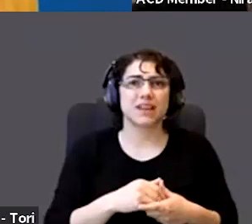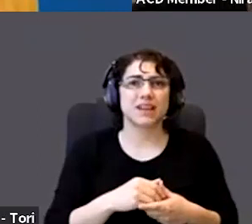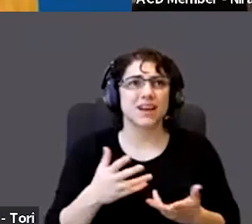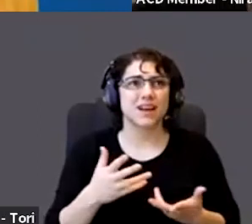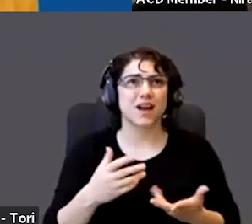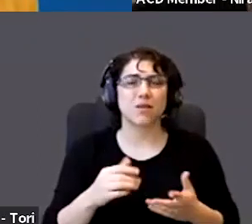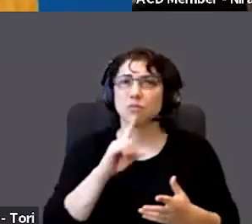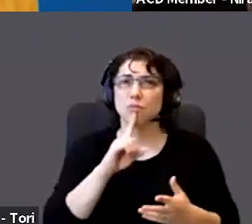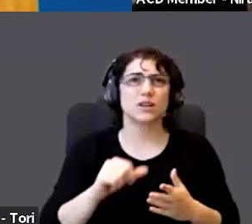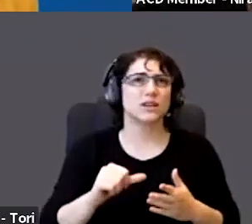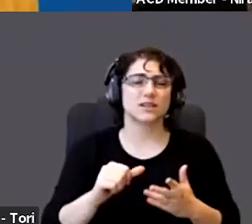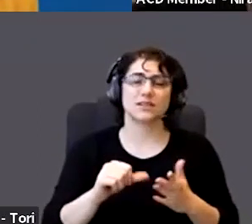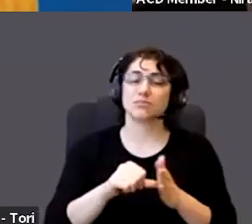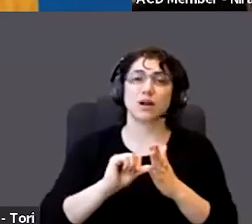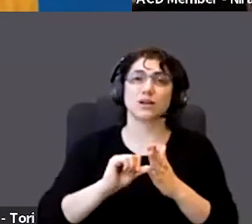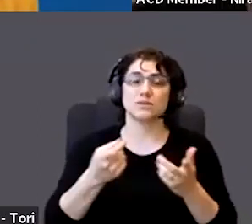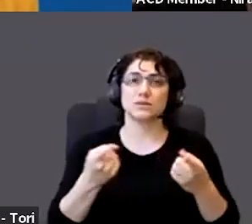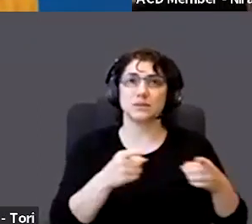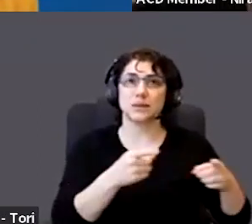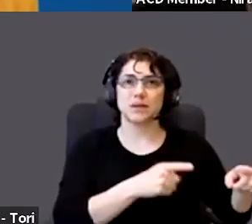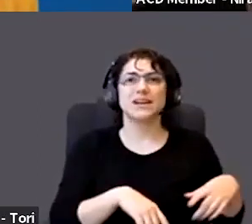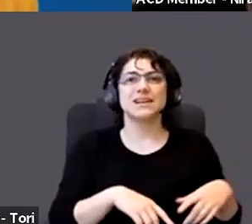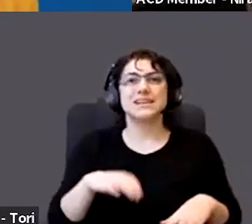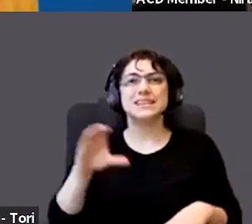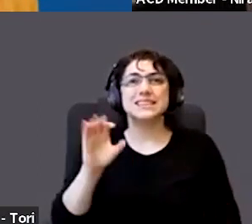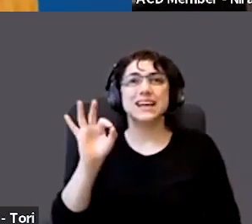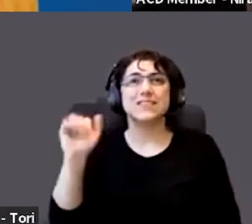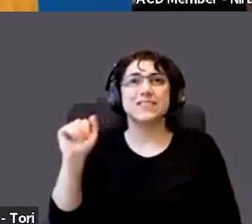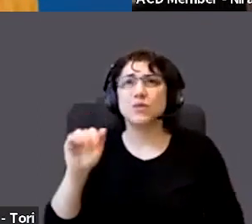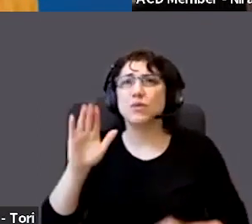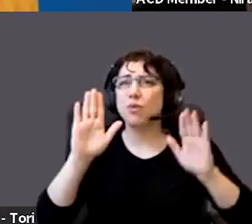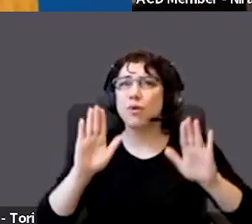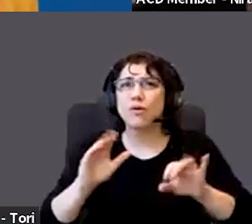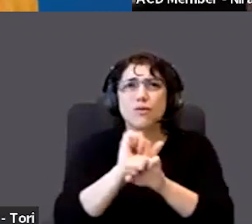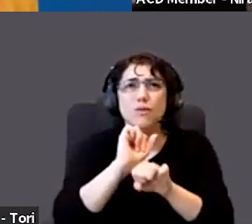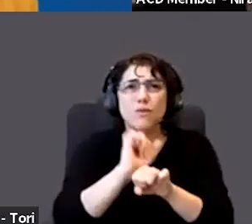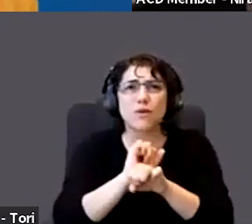I think like that's just wonderful work, and amazing what you've been -- what you were actually able to accomplish.